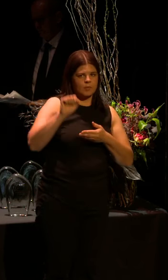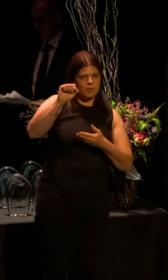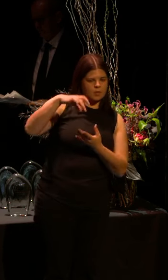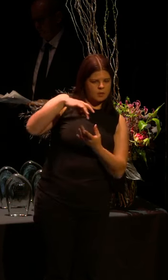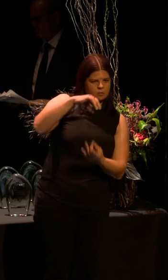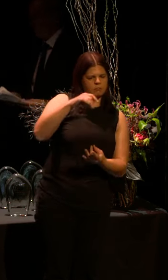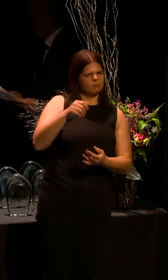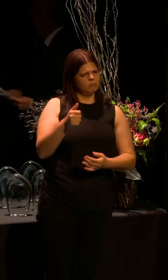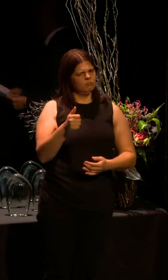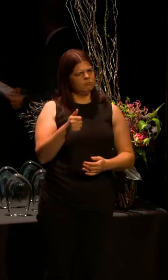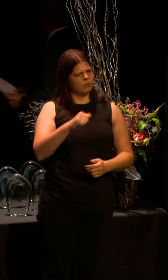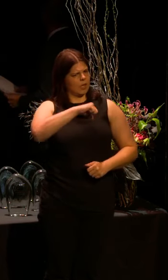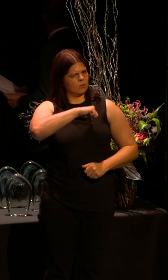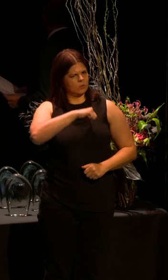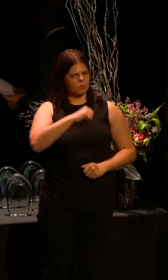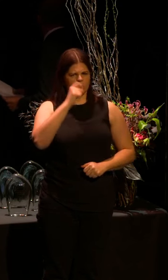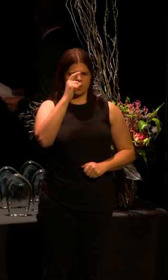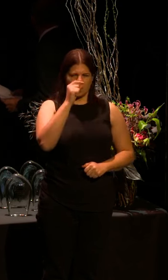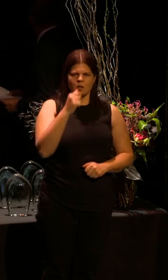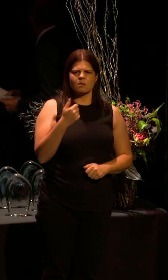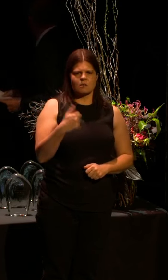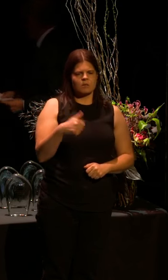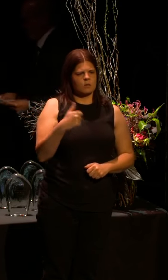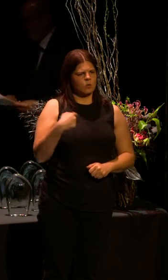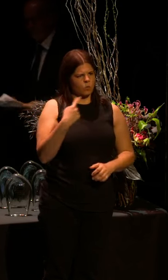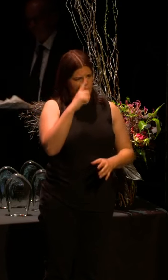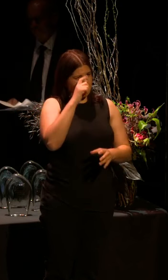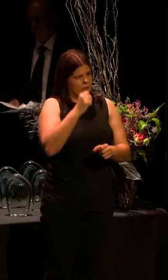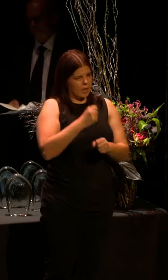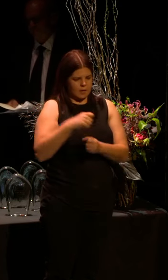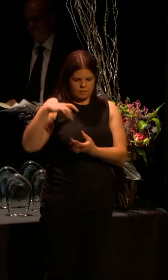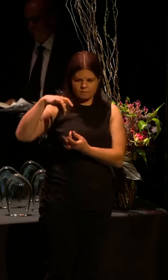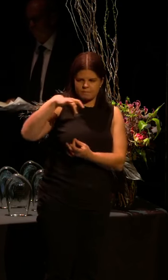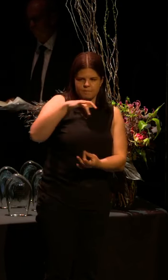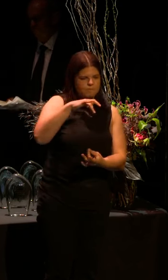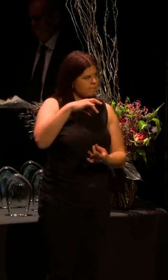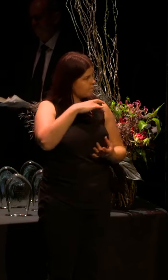for we believe that our ancestors' spirits walk beside us, guiding us and light our way.